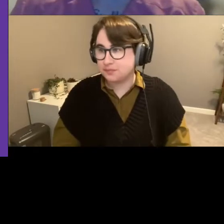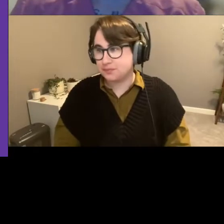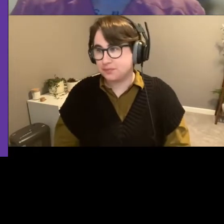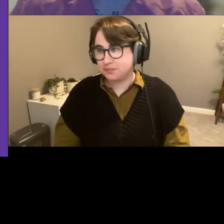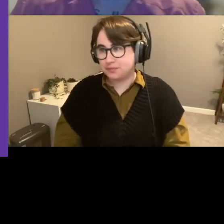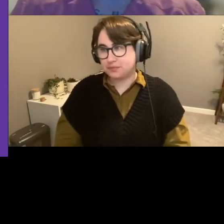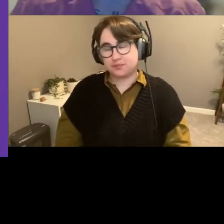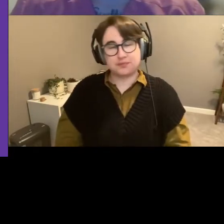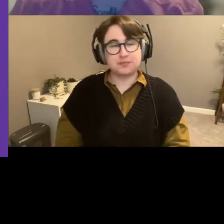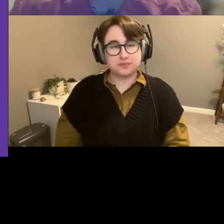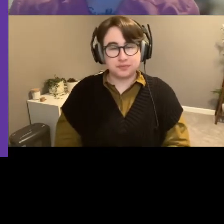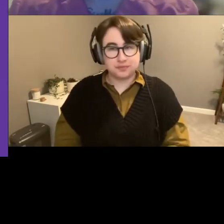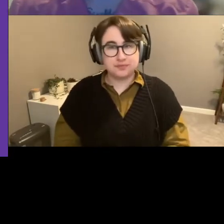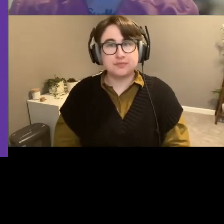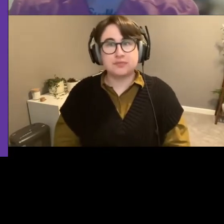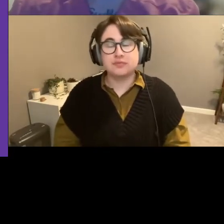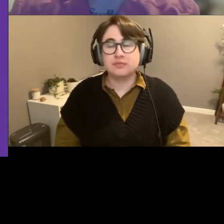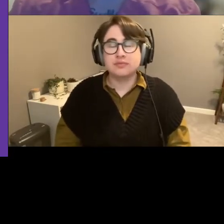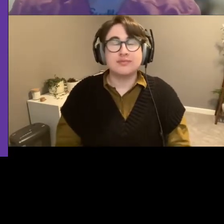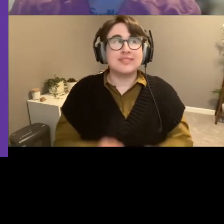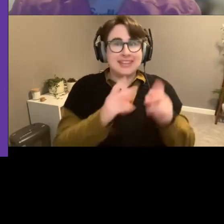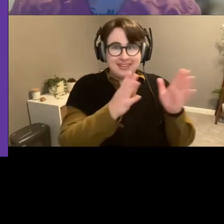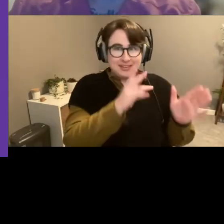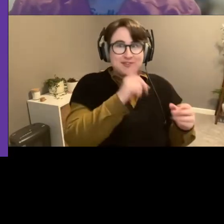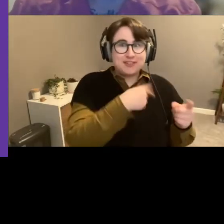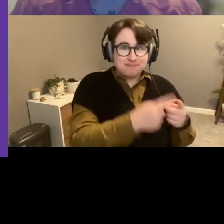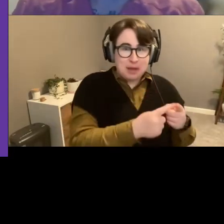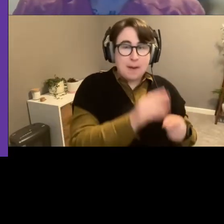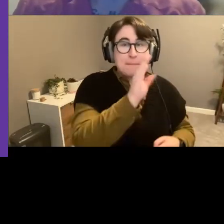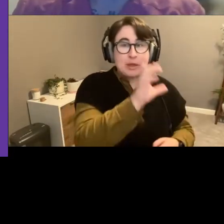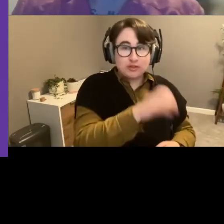So we've talked about birth control and emergency contraception